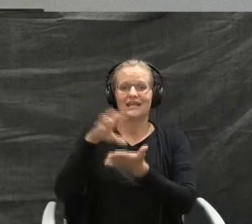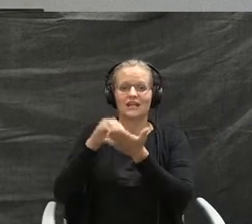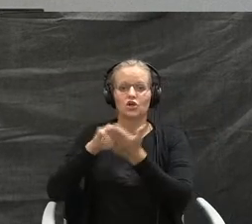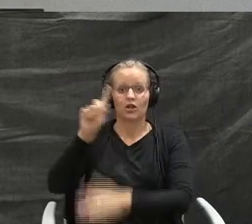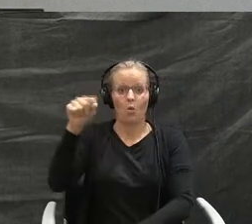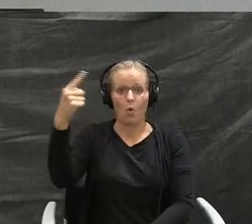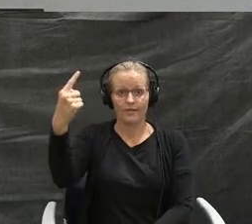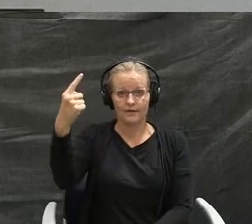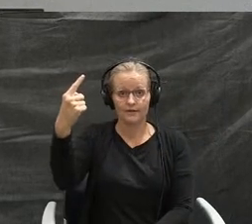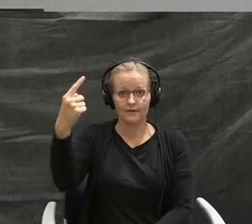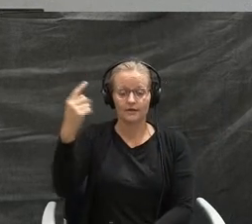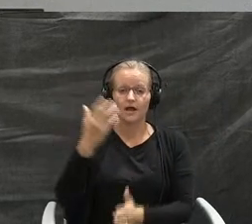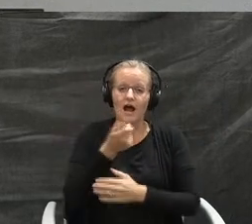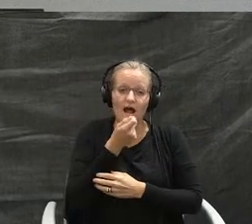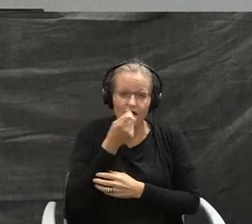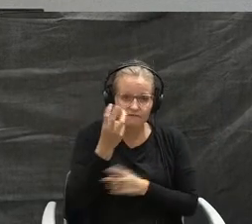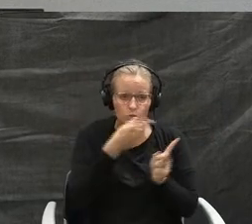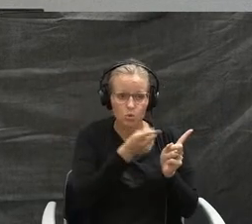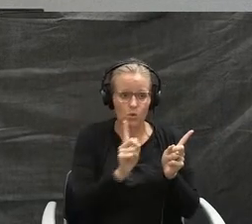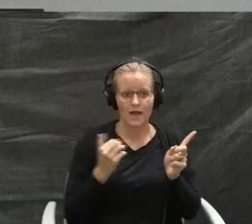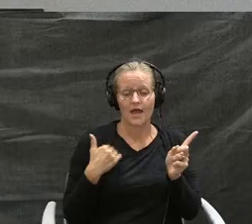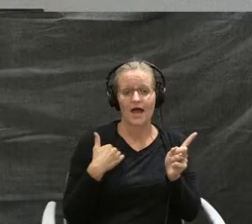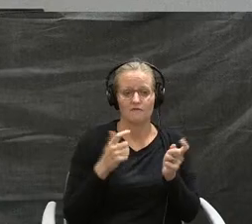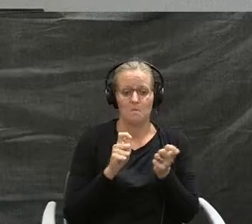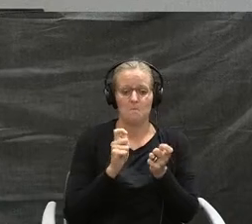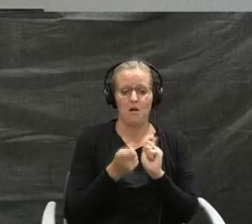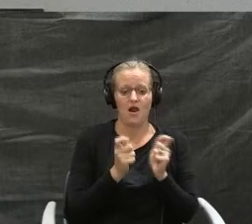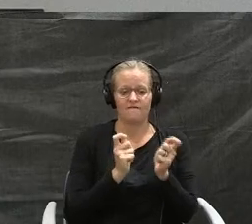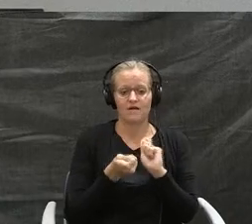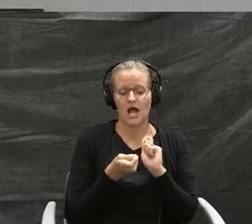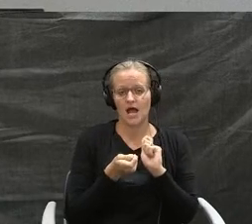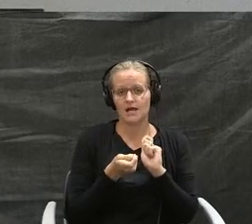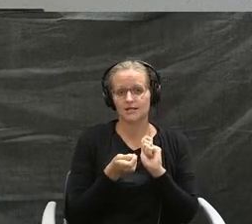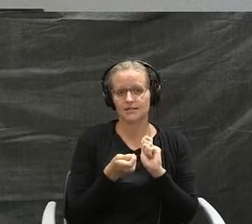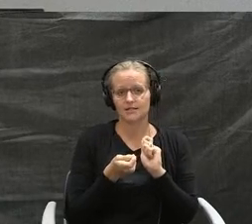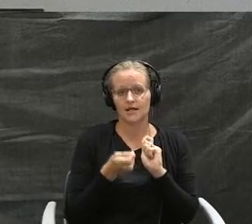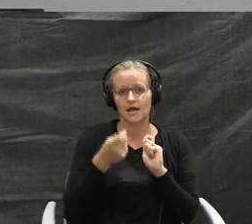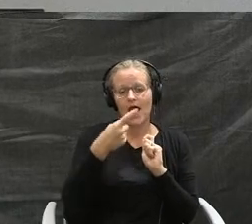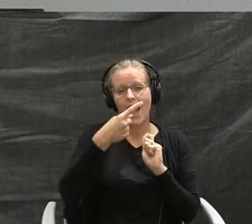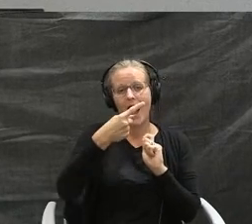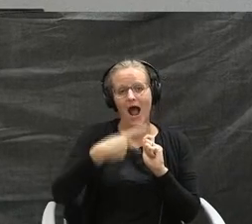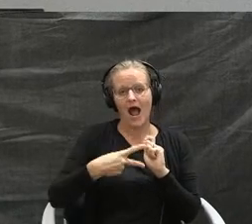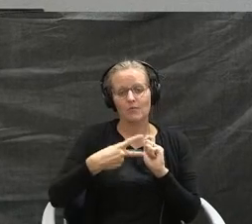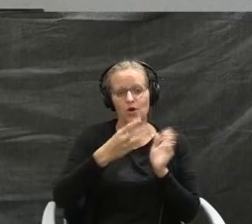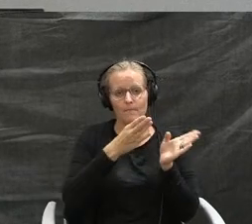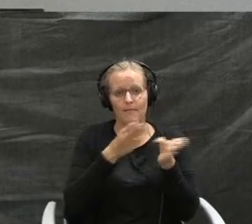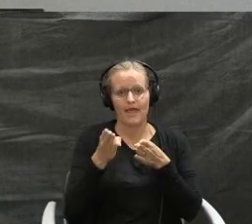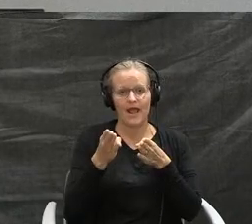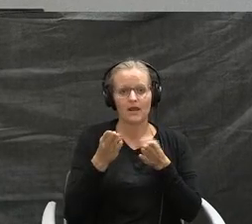are doing on modified. Hybrid plan, probably something similar to plans. See that we